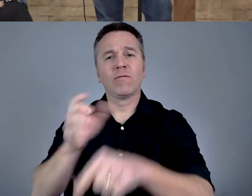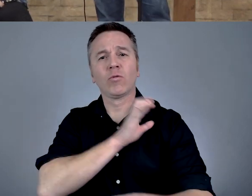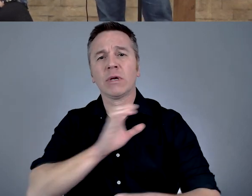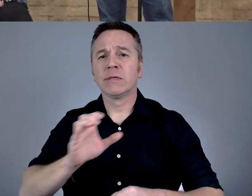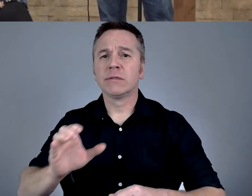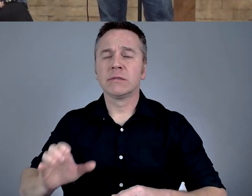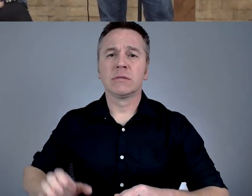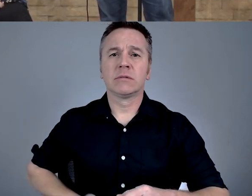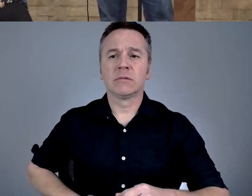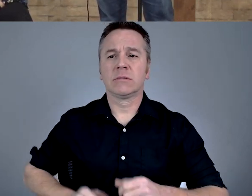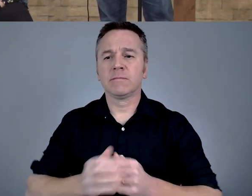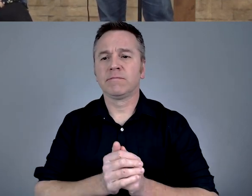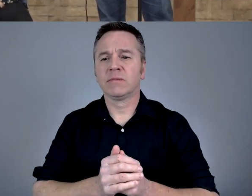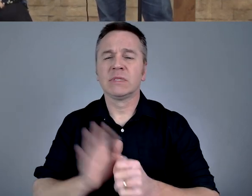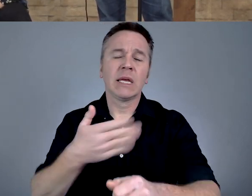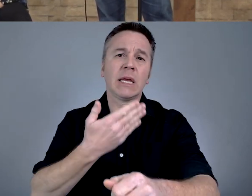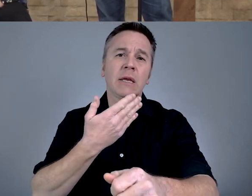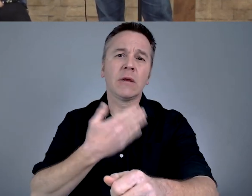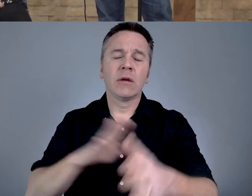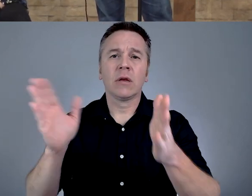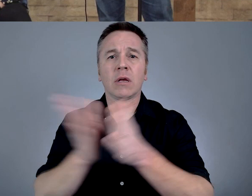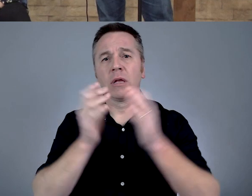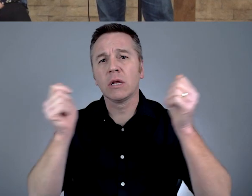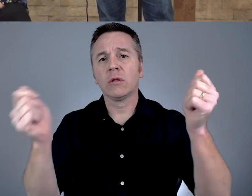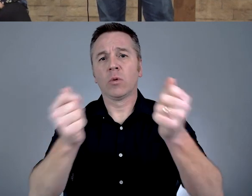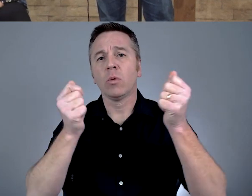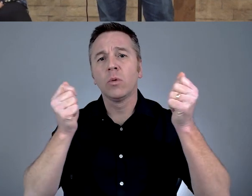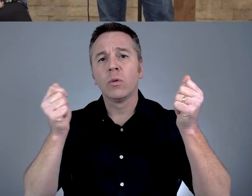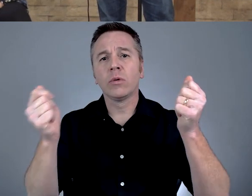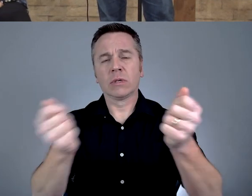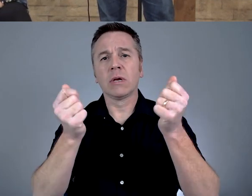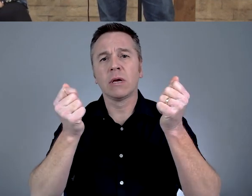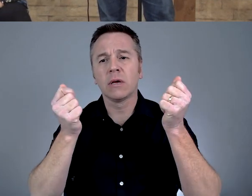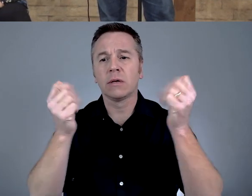Oh sing hallelujah!